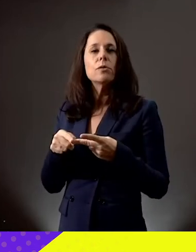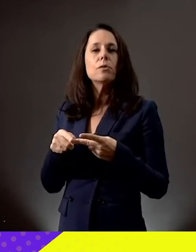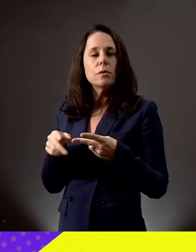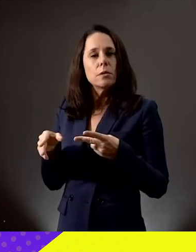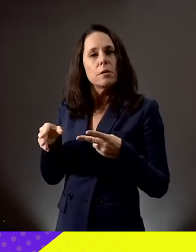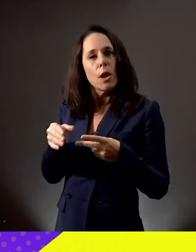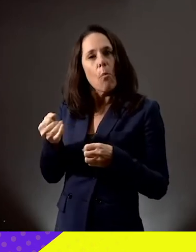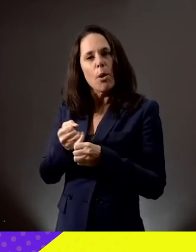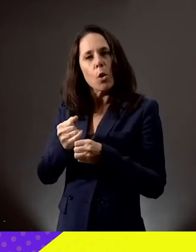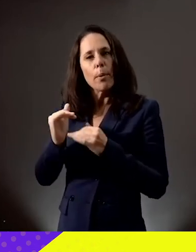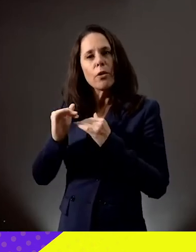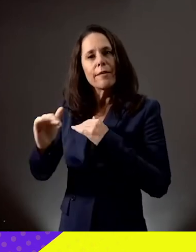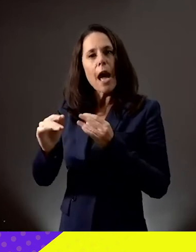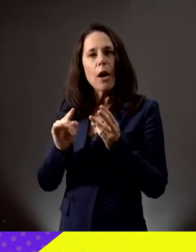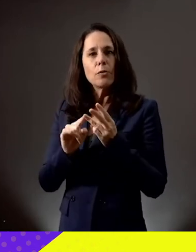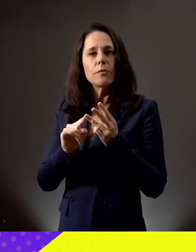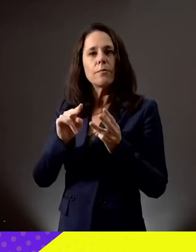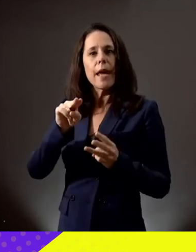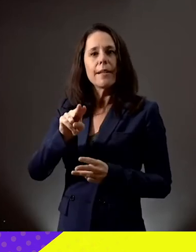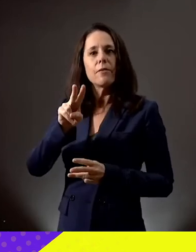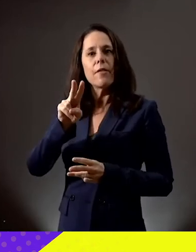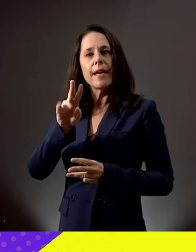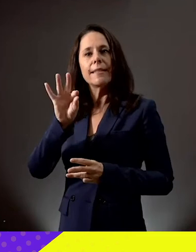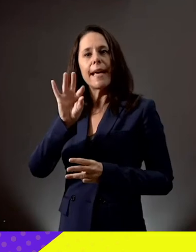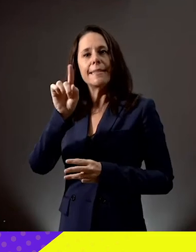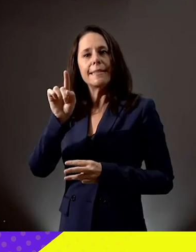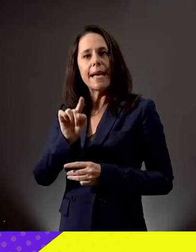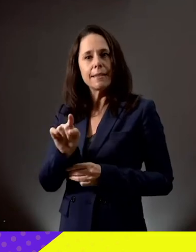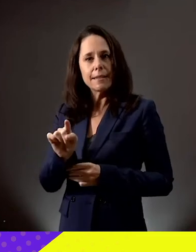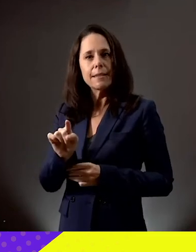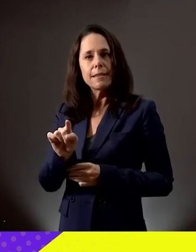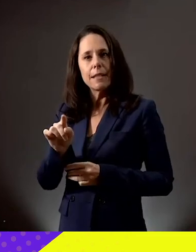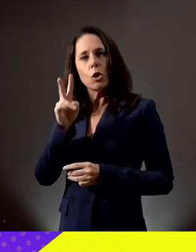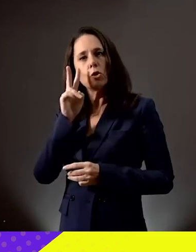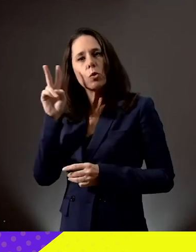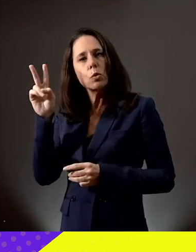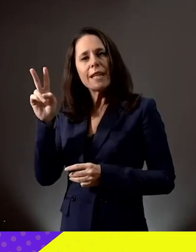and NVTZ, a supervisory body in care and welfare...